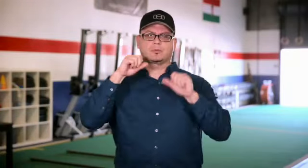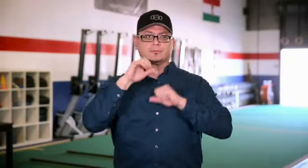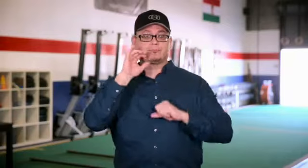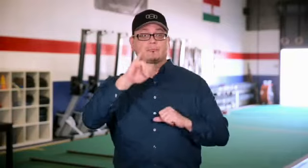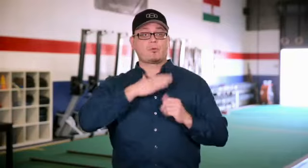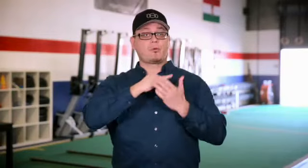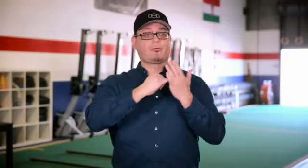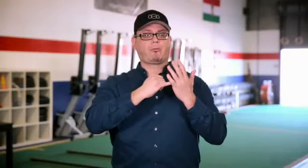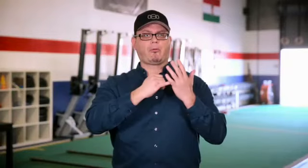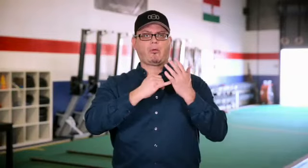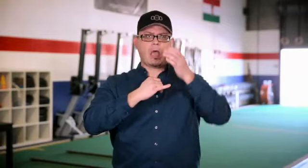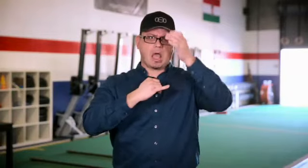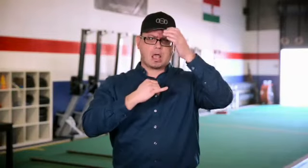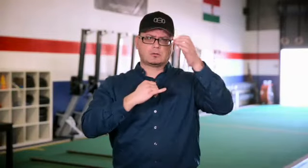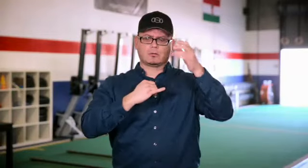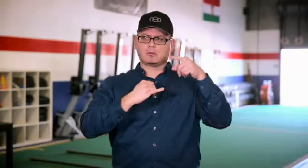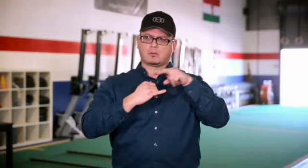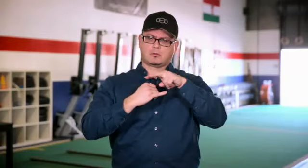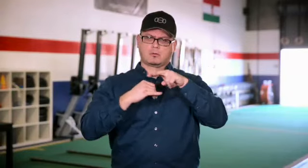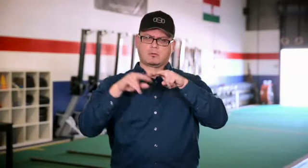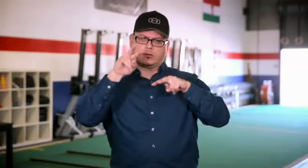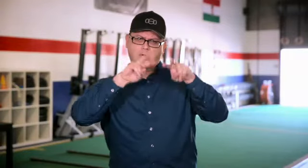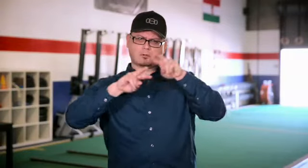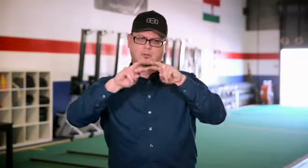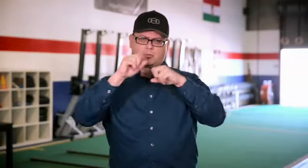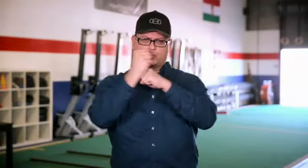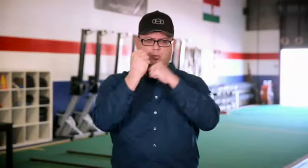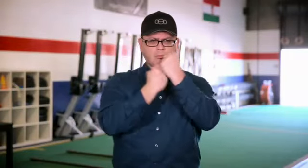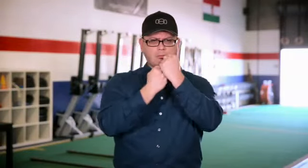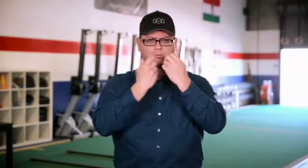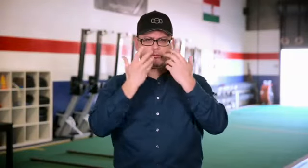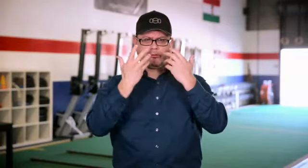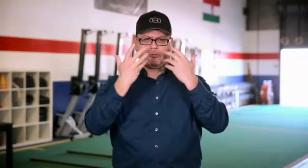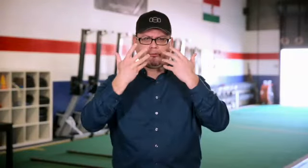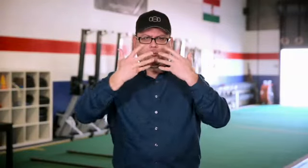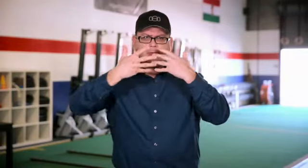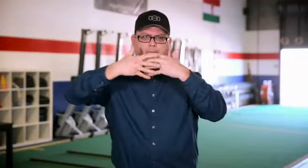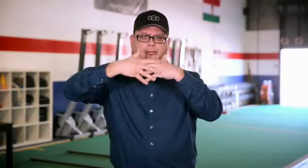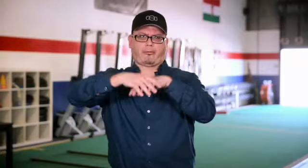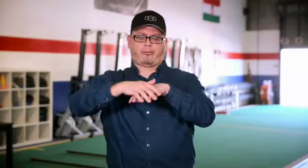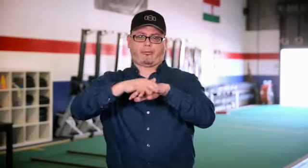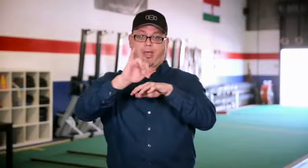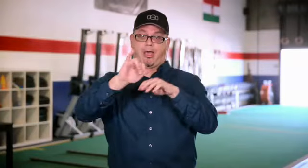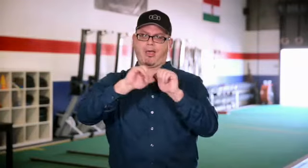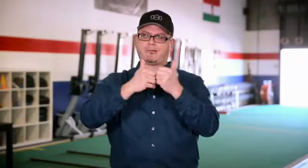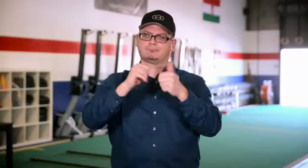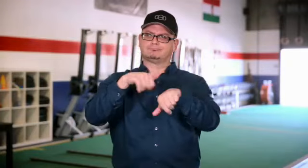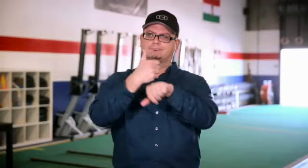So I used my art knowledge to look at the structure and how things were made.